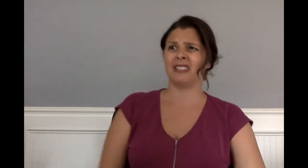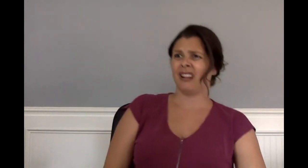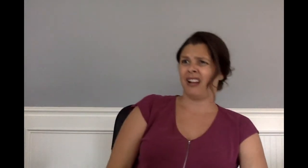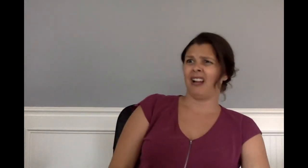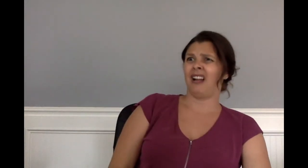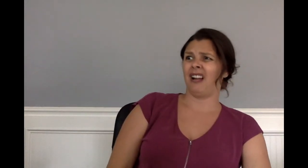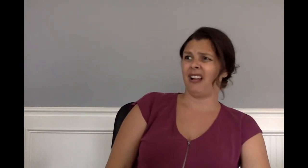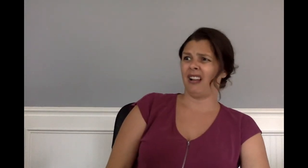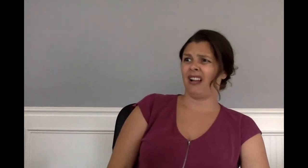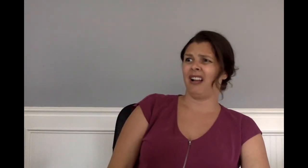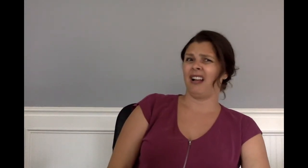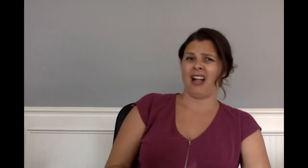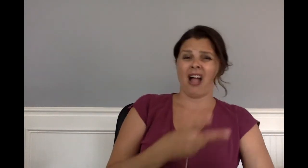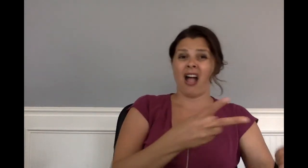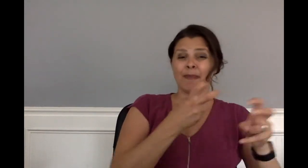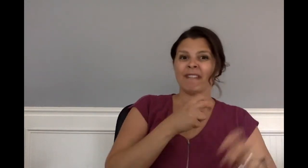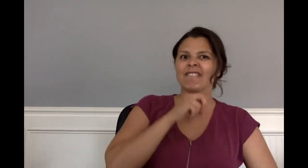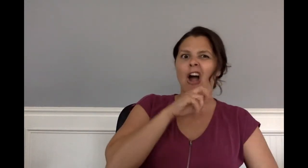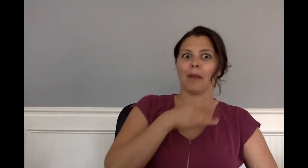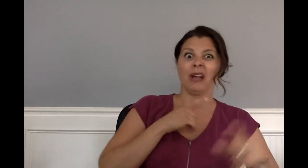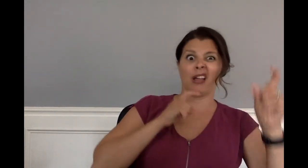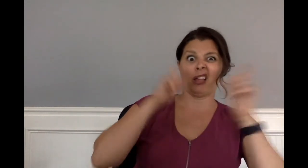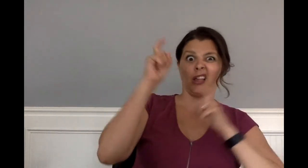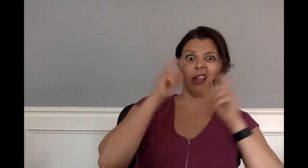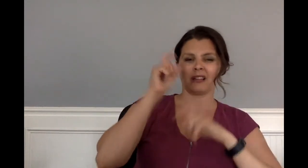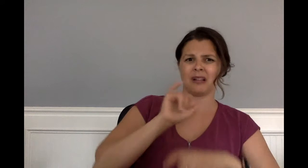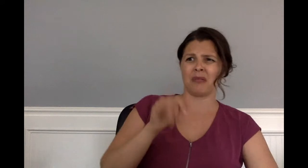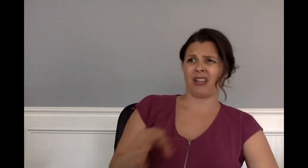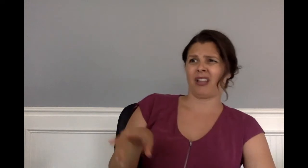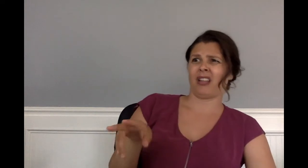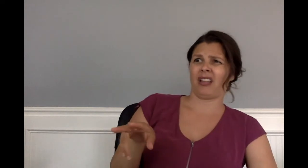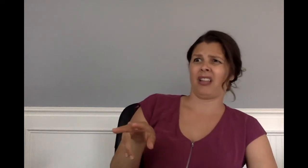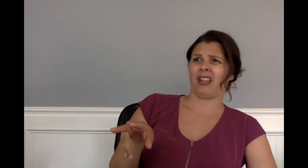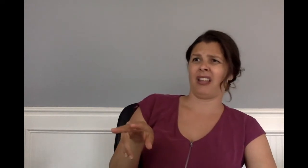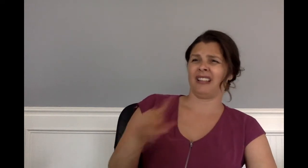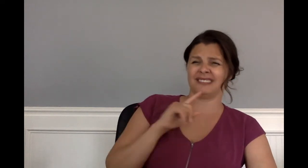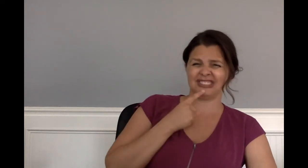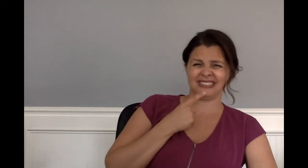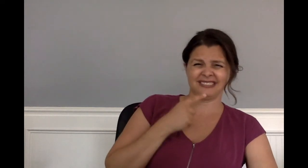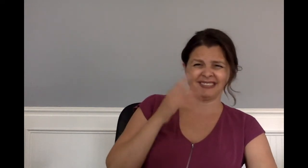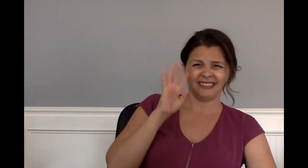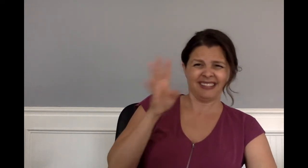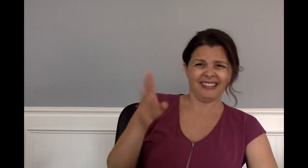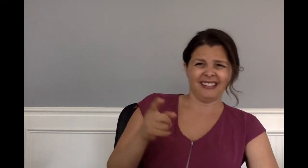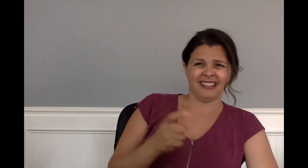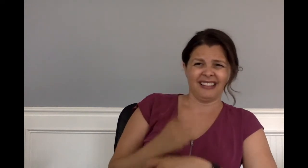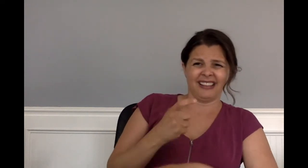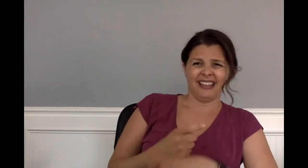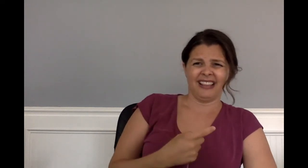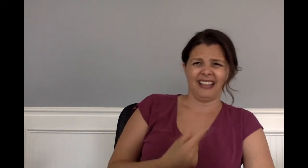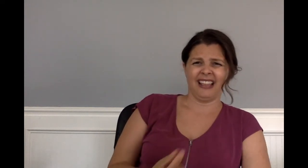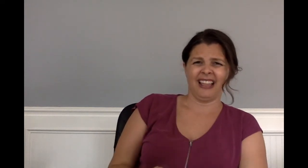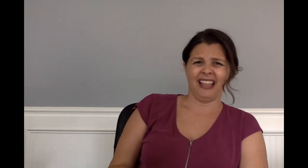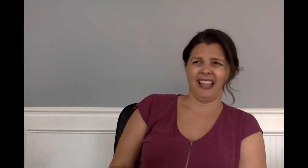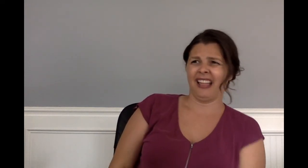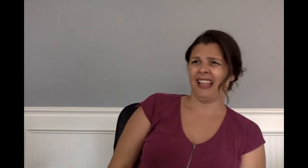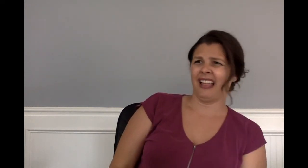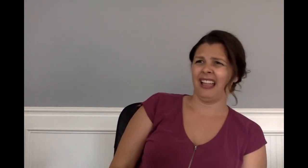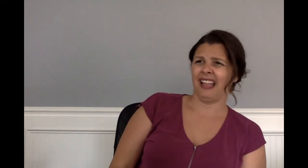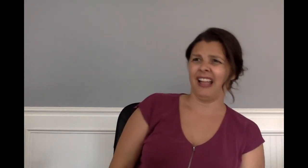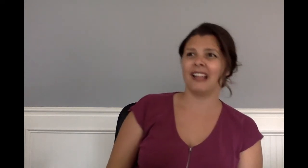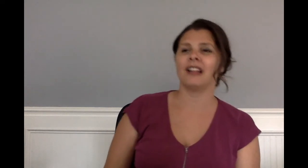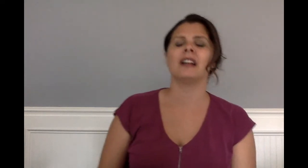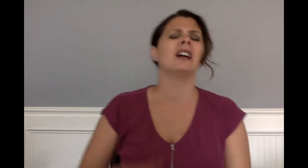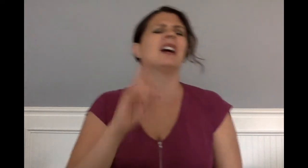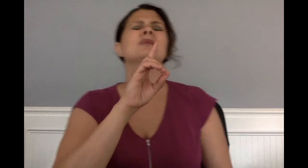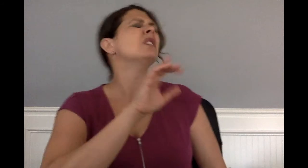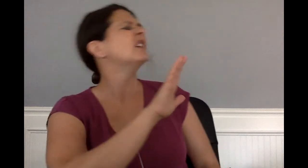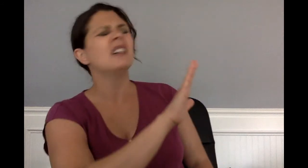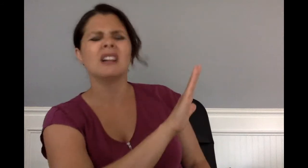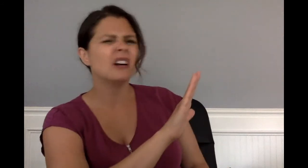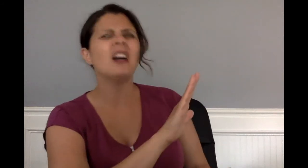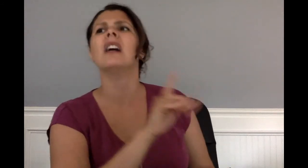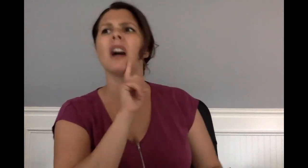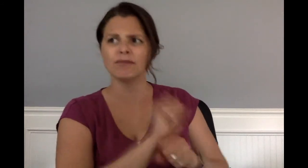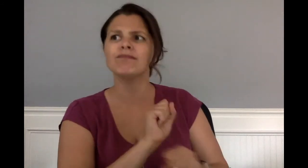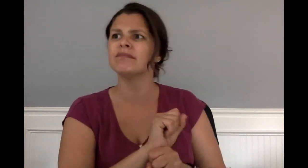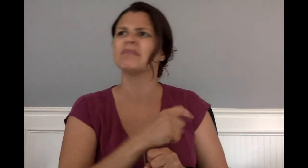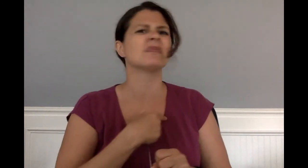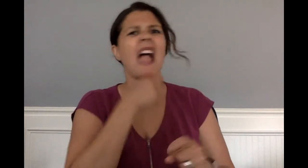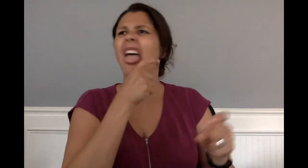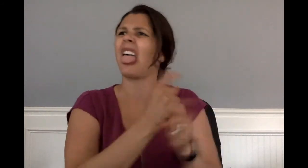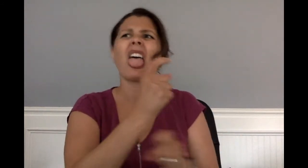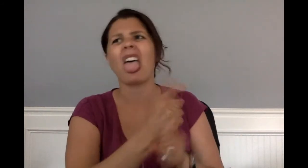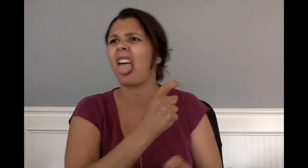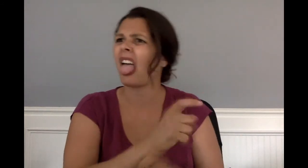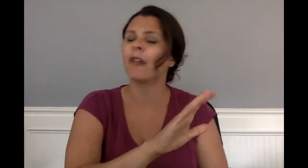Charlie gave Desdemona Frog’s best are-you- kidding-me look. “No,” Desdemona said, “I am not kidding you.